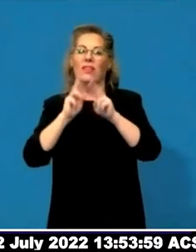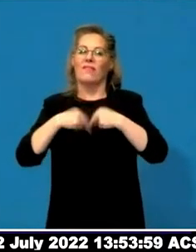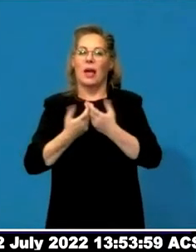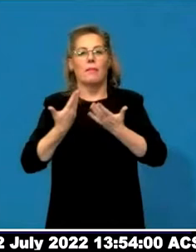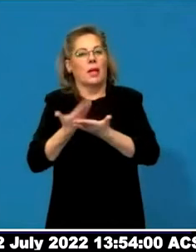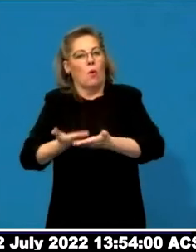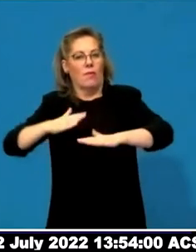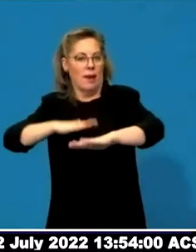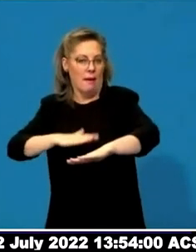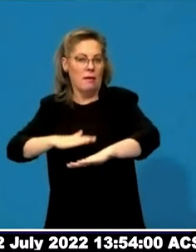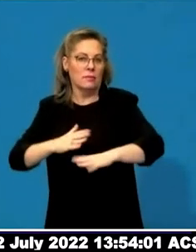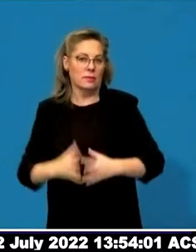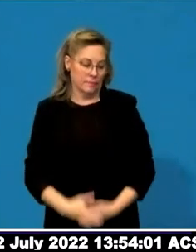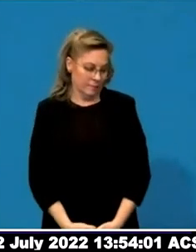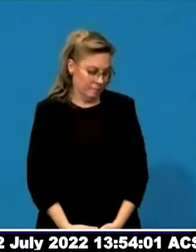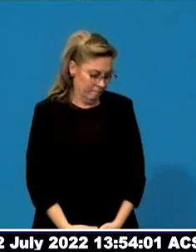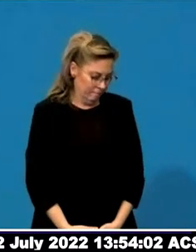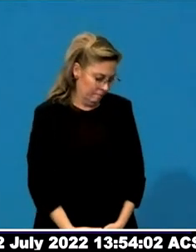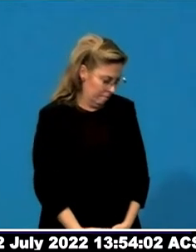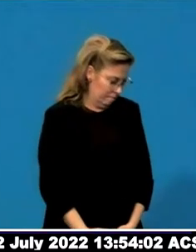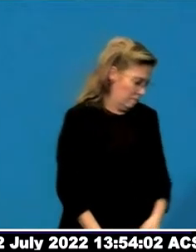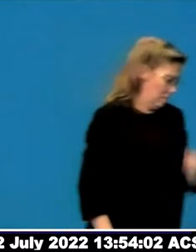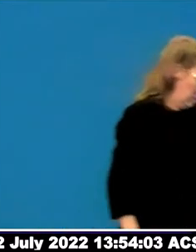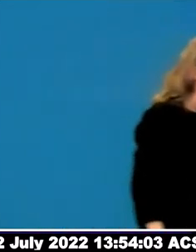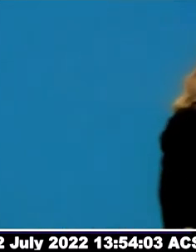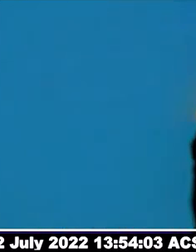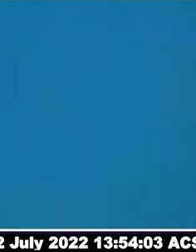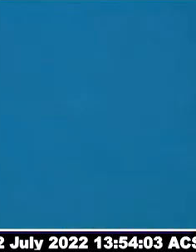COMMISSIONER McEWIN: Thank you. MS McMAHON: Thanks, Commissioner. And indeed, Ms McRae, the two strong themes